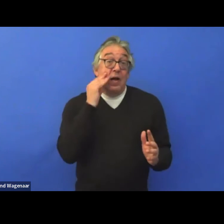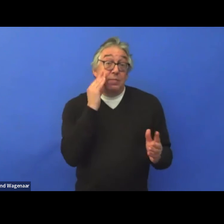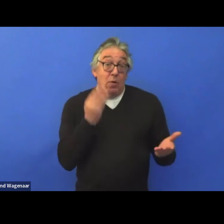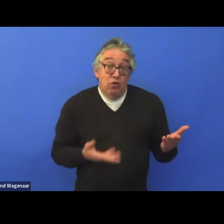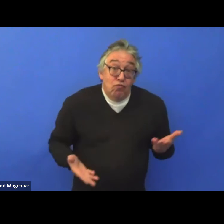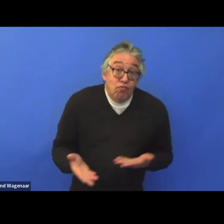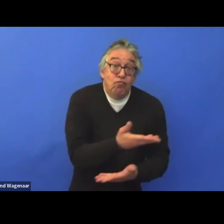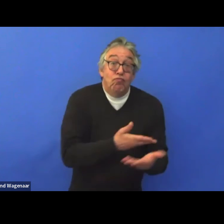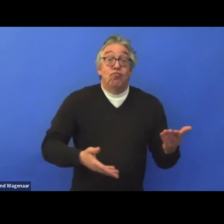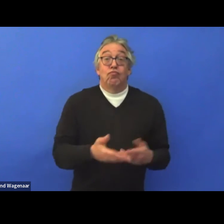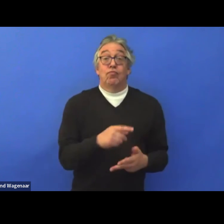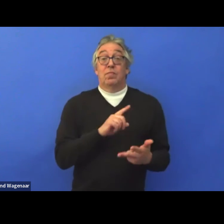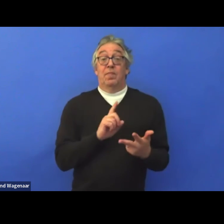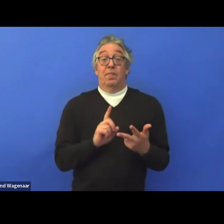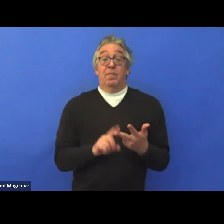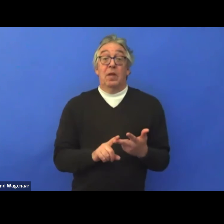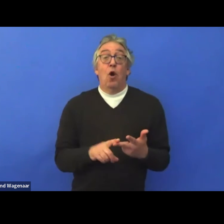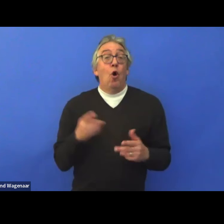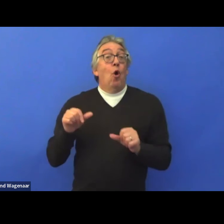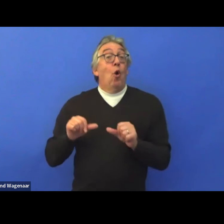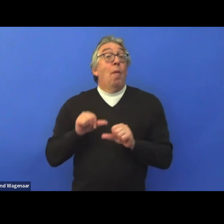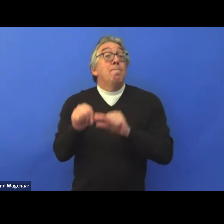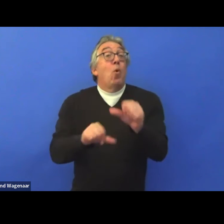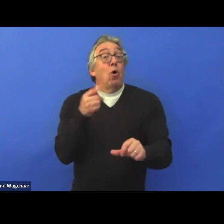We’d do progress reviews and we had learning newsletters.